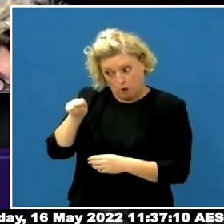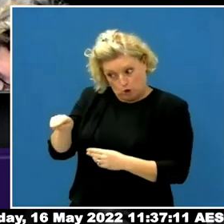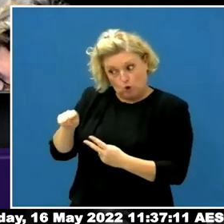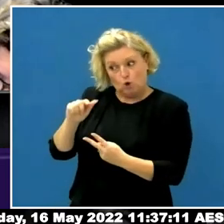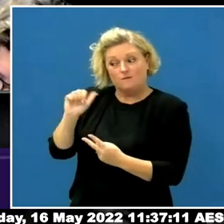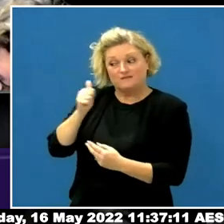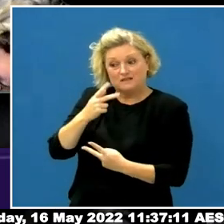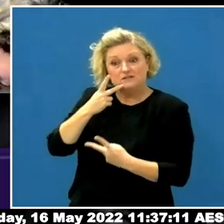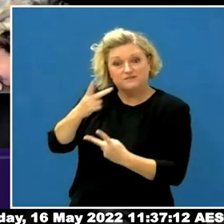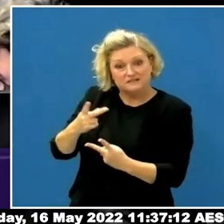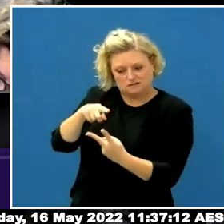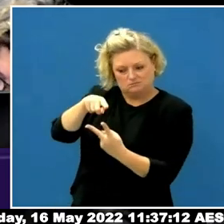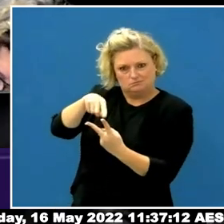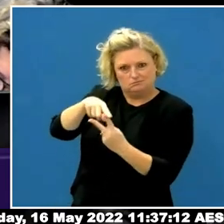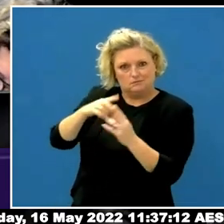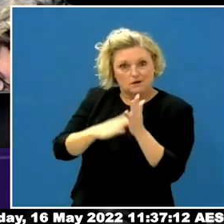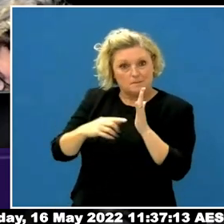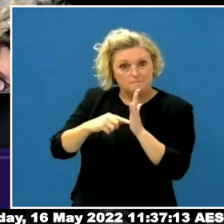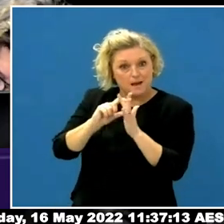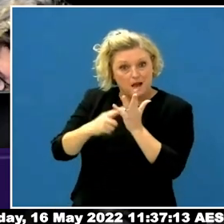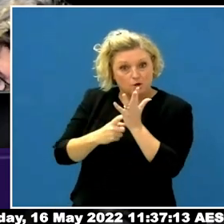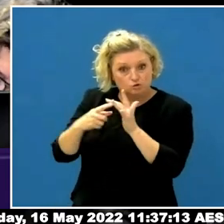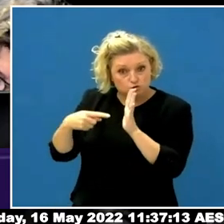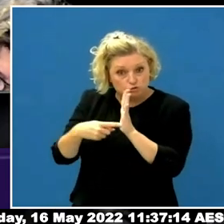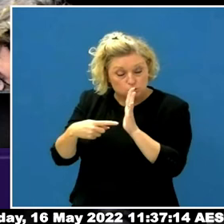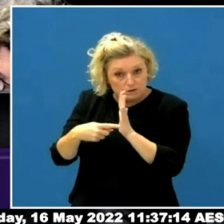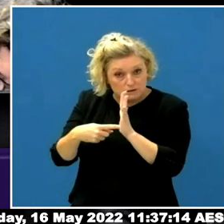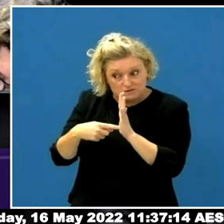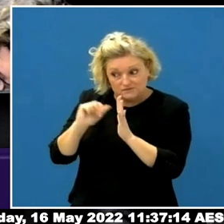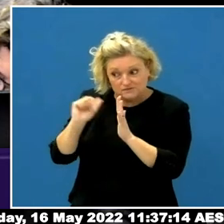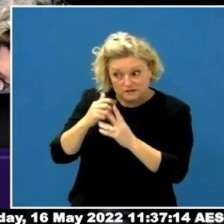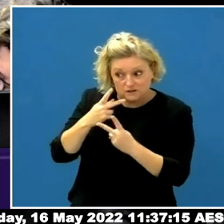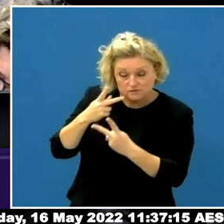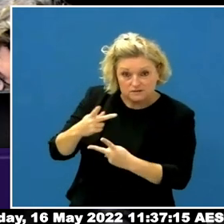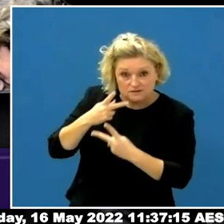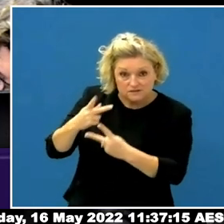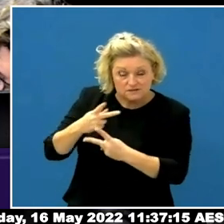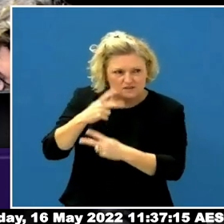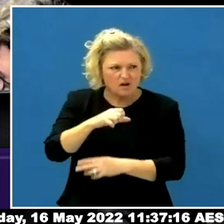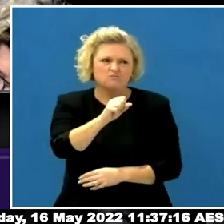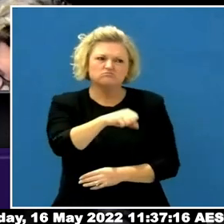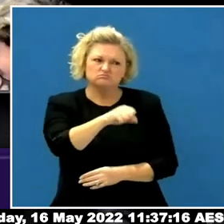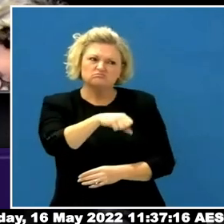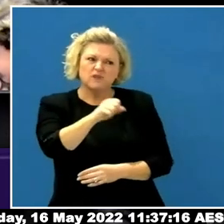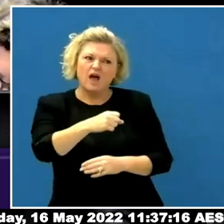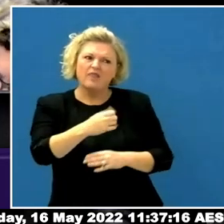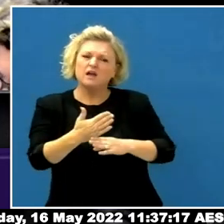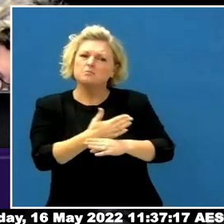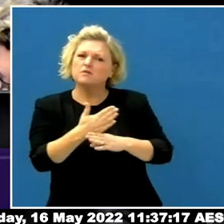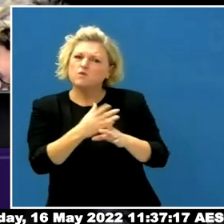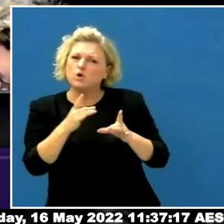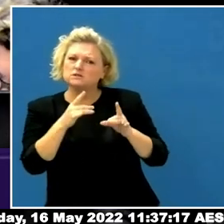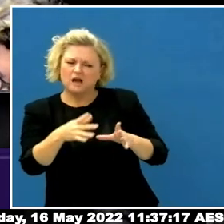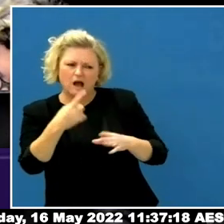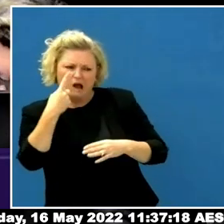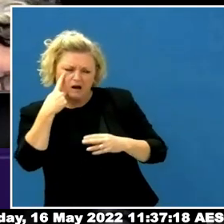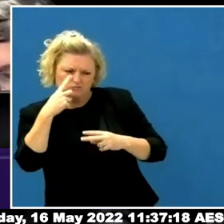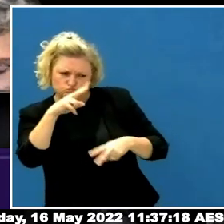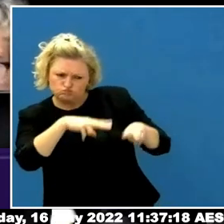did you - SALLY: Before he started there, yes, I think we went there - I think it was three or four times. And what impression did you -